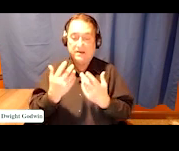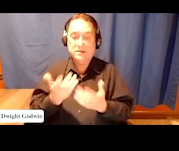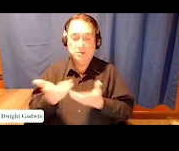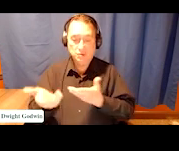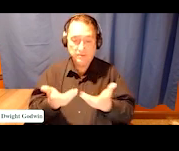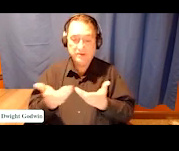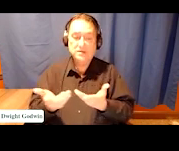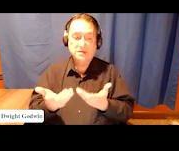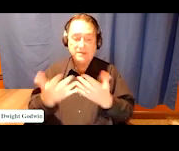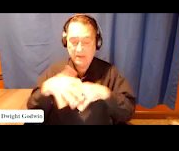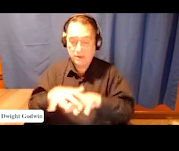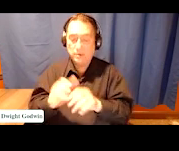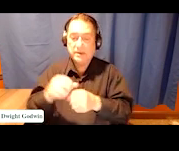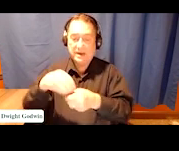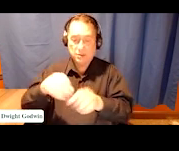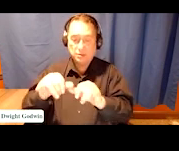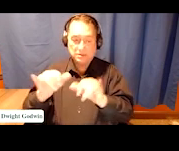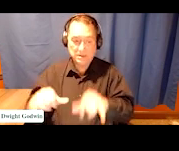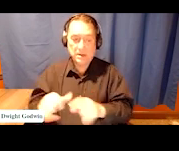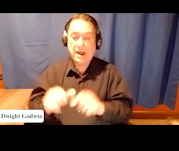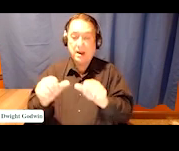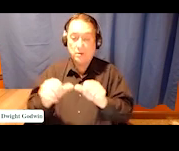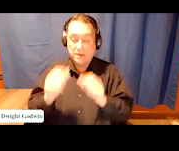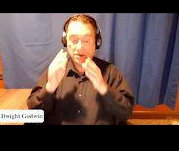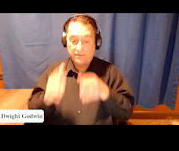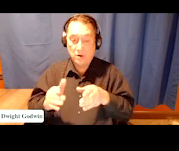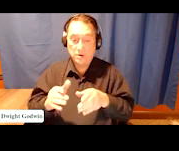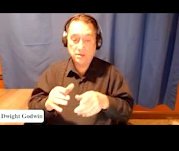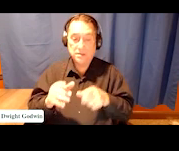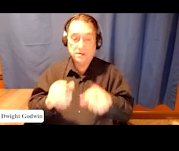The areas of focus that Capitol Region Mental Health Center provides